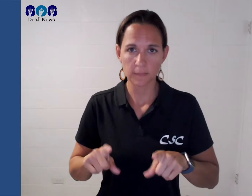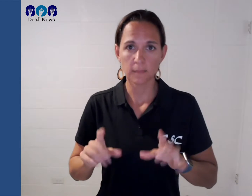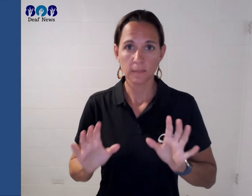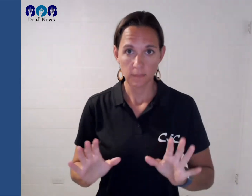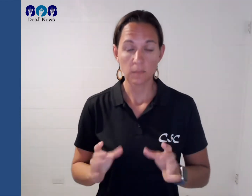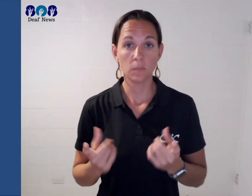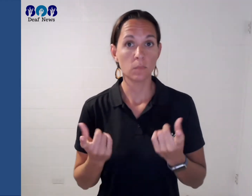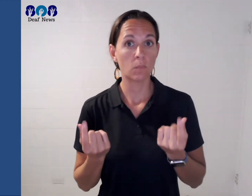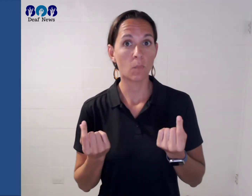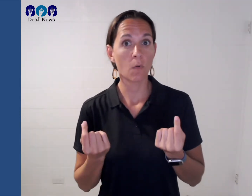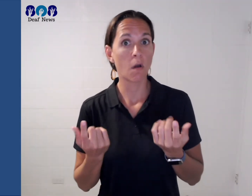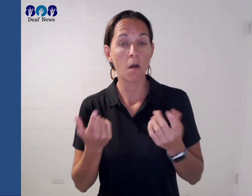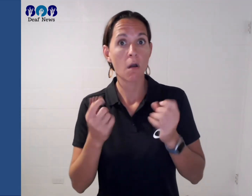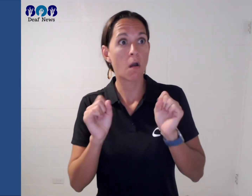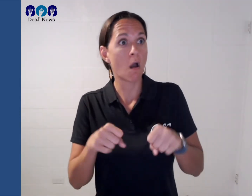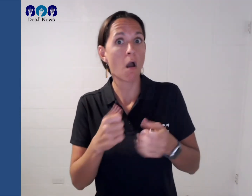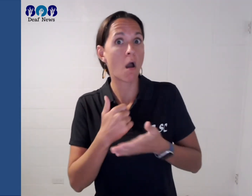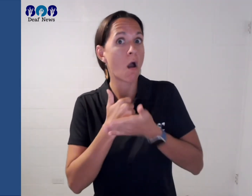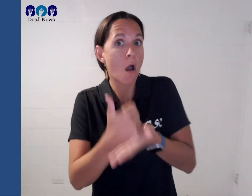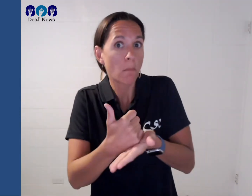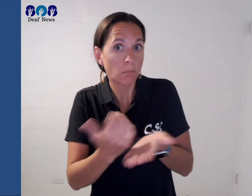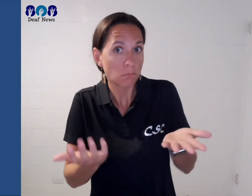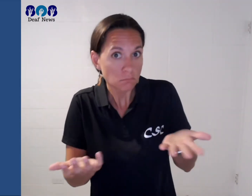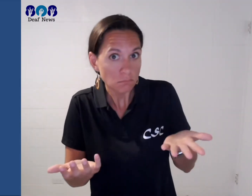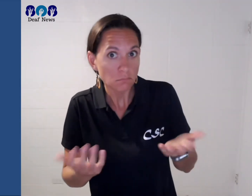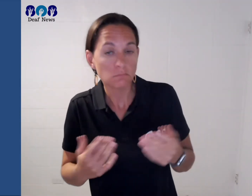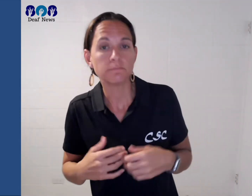get infected. We can still get infected.